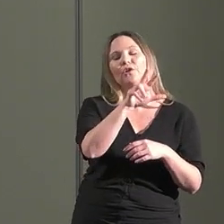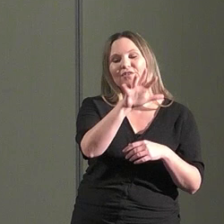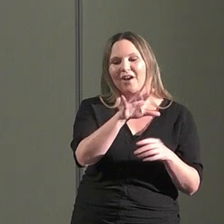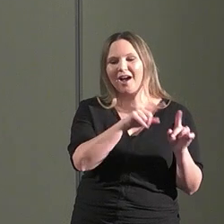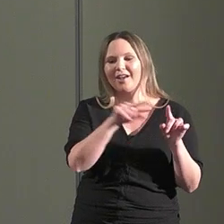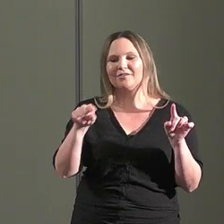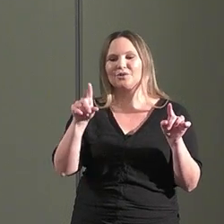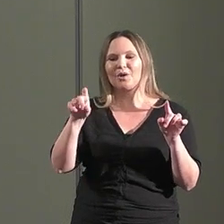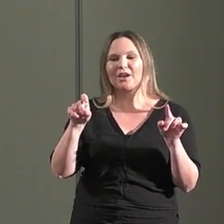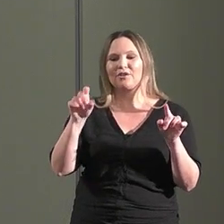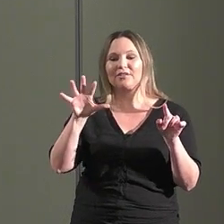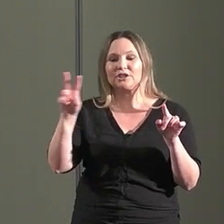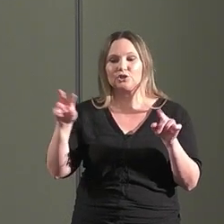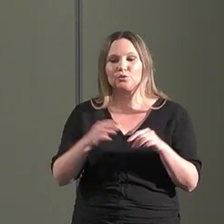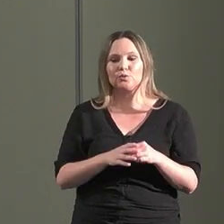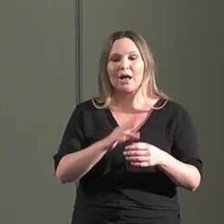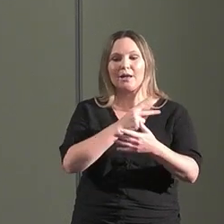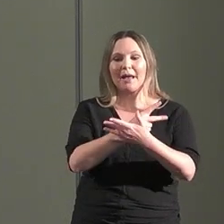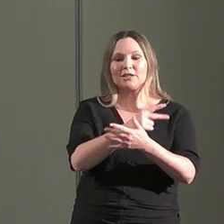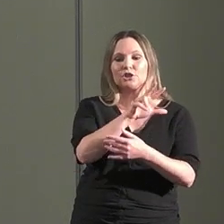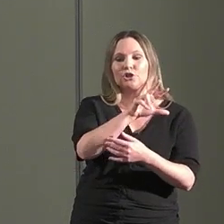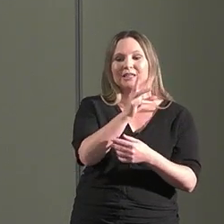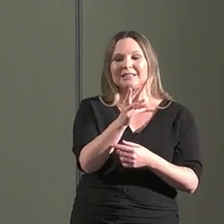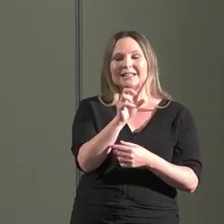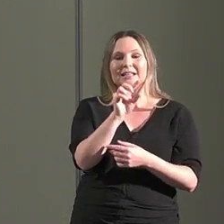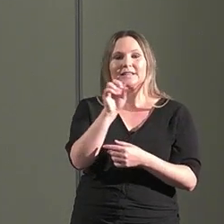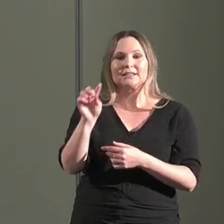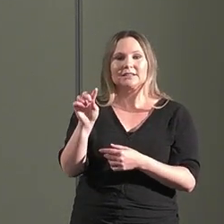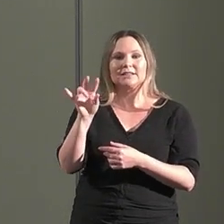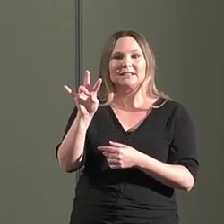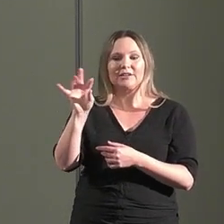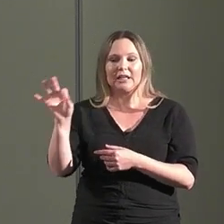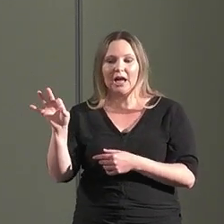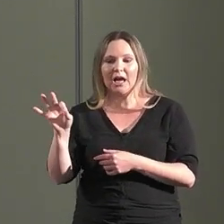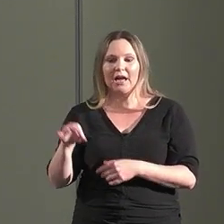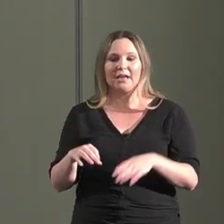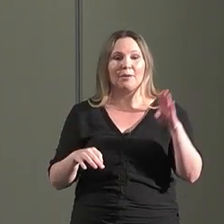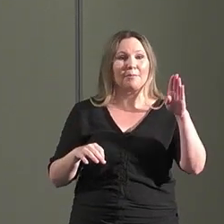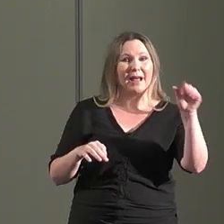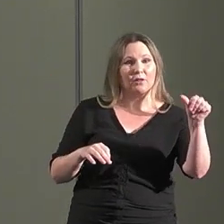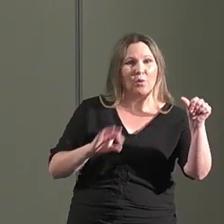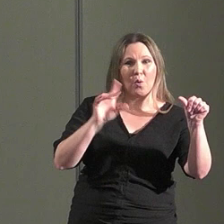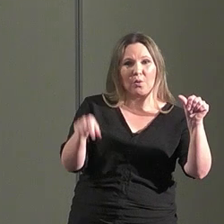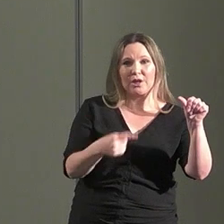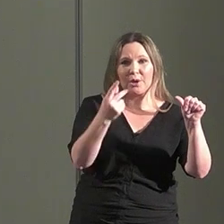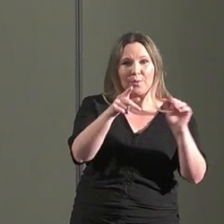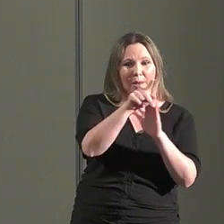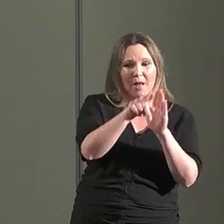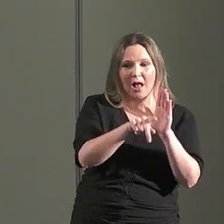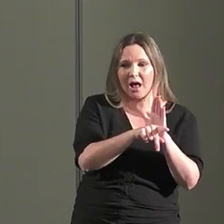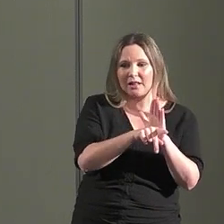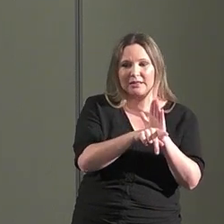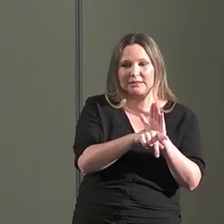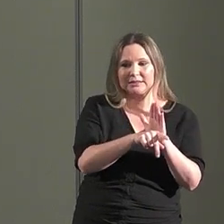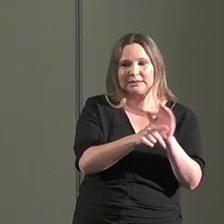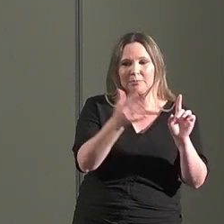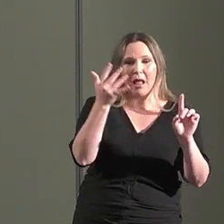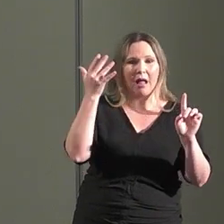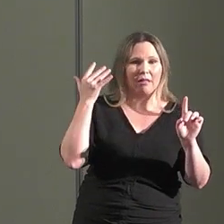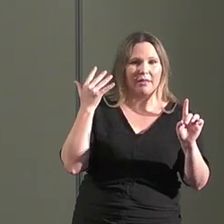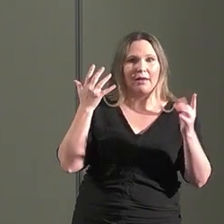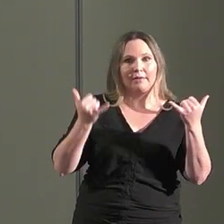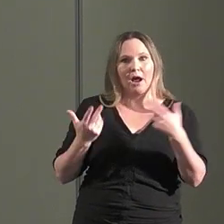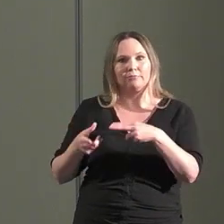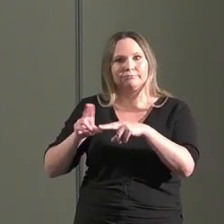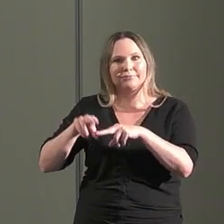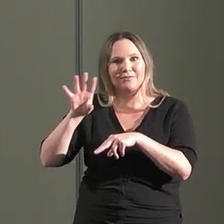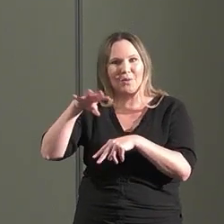Masters 36 to 79 Bachelor reET is up to 44.